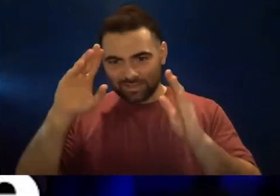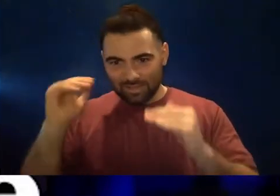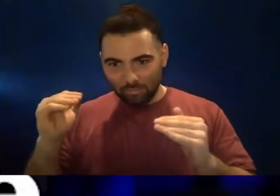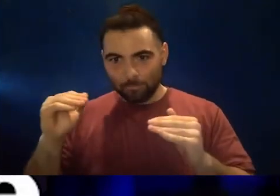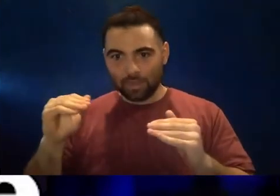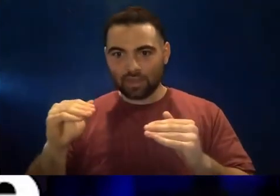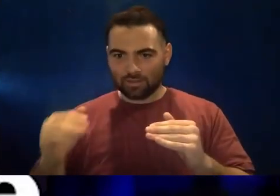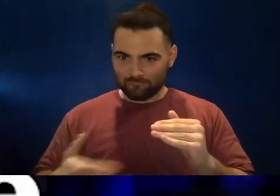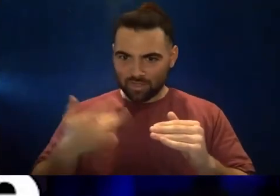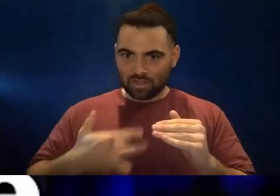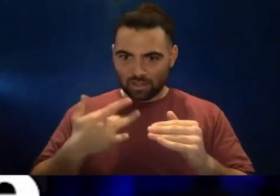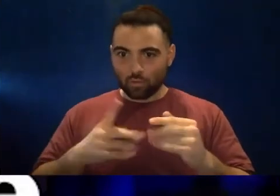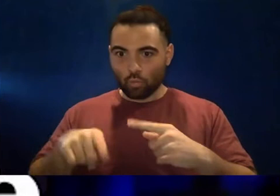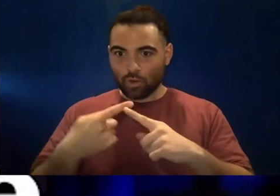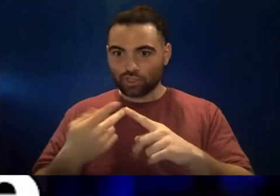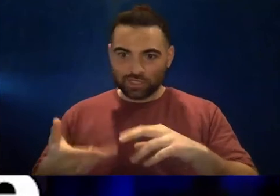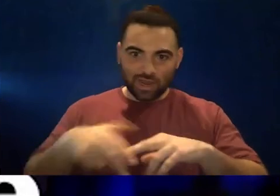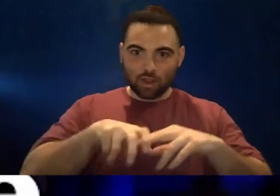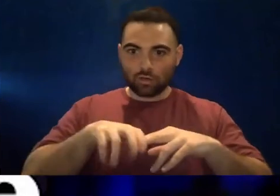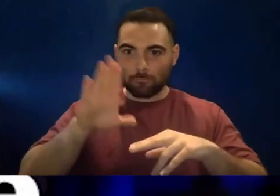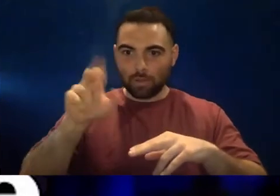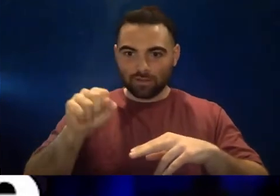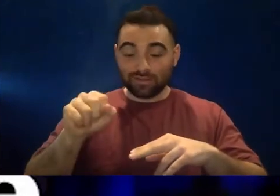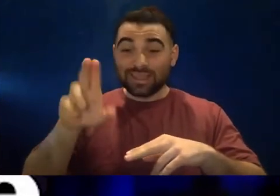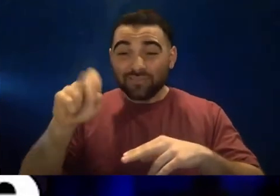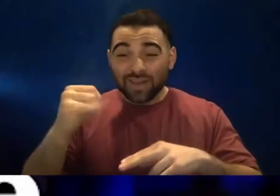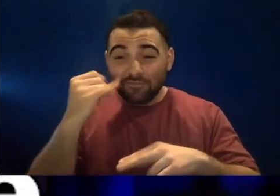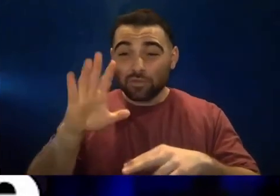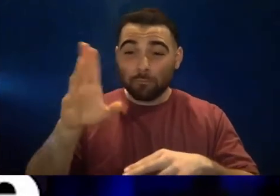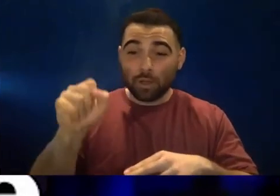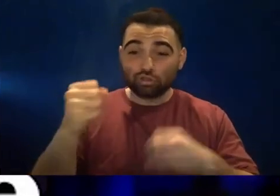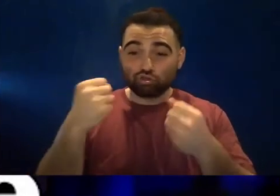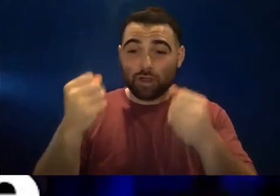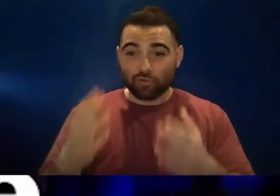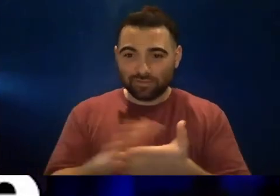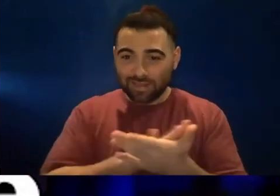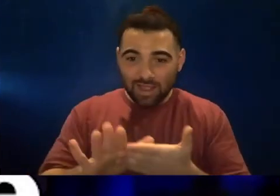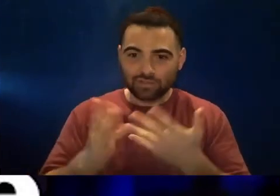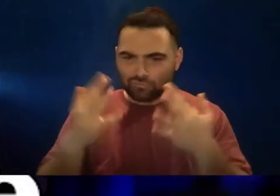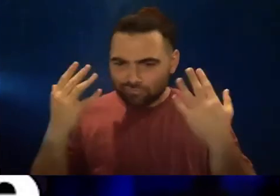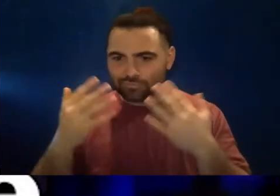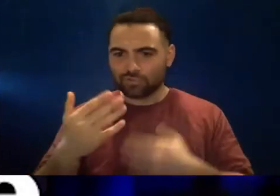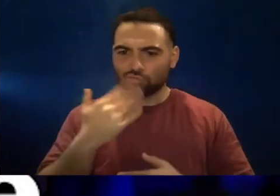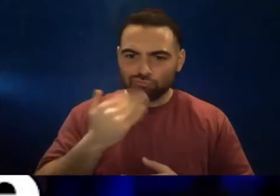Even if the bus driver is perfectly reasonable and nice and accommodating and positive,